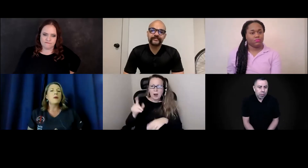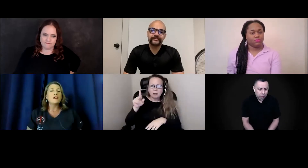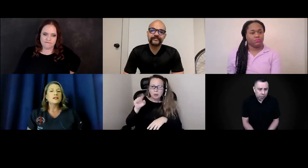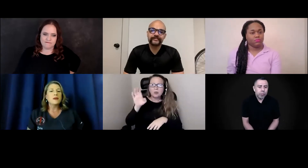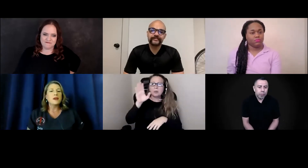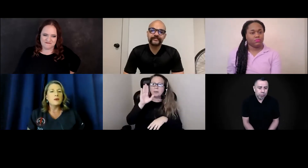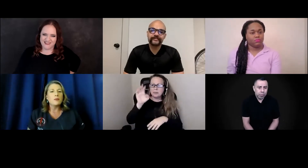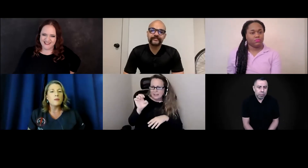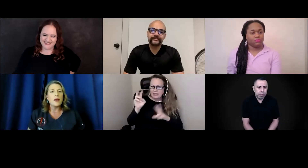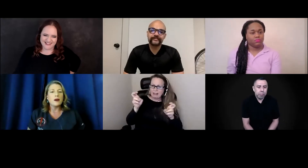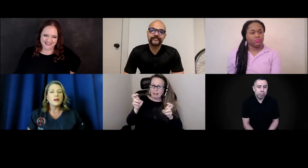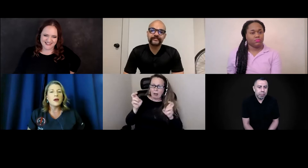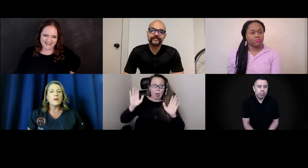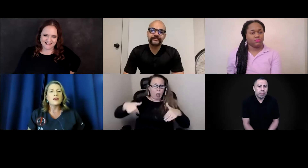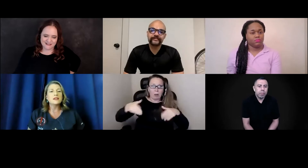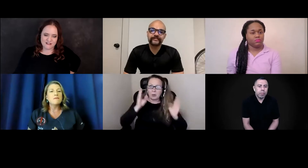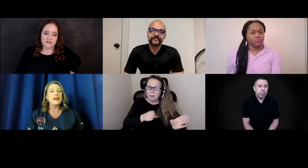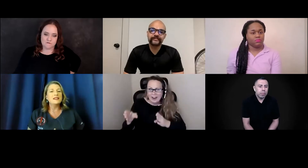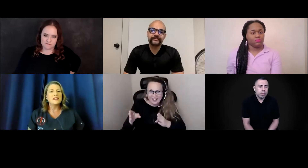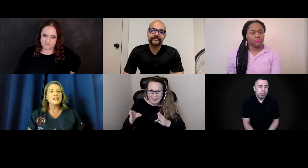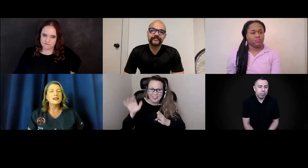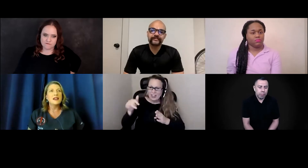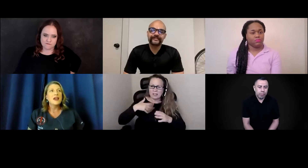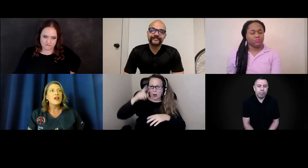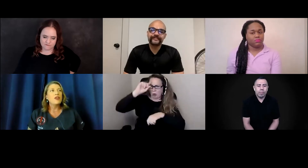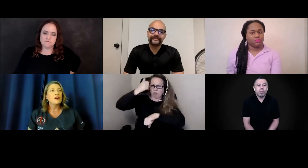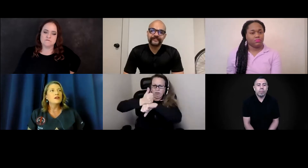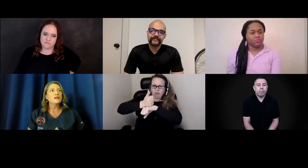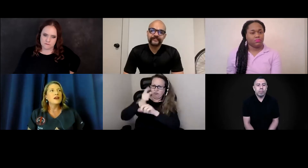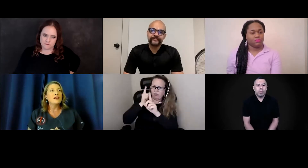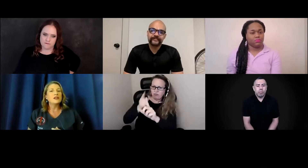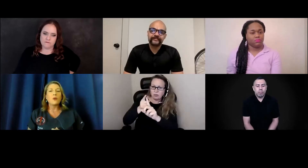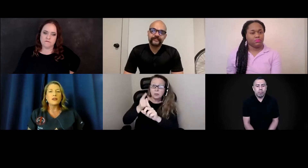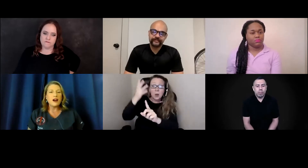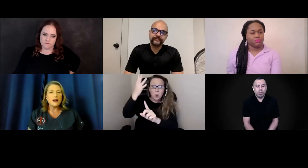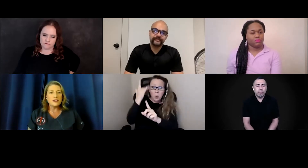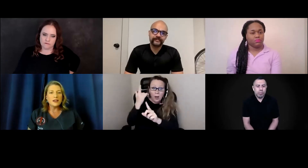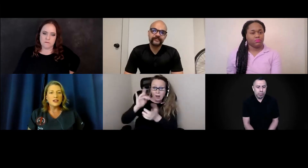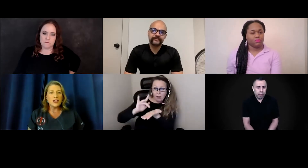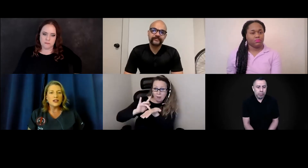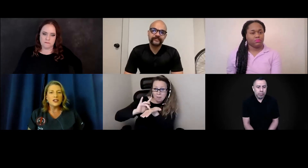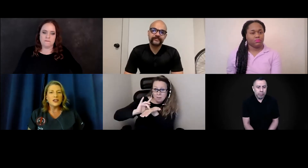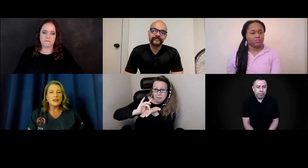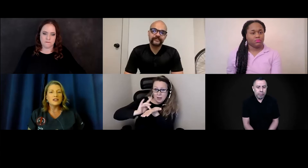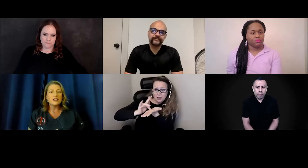Prepared to be unprepared, because in medicine it's always constantly changing.